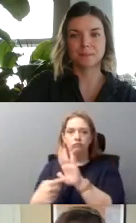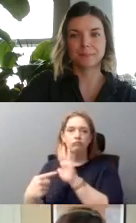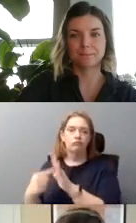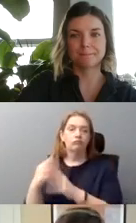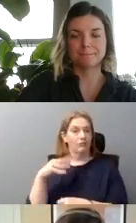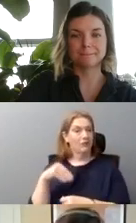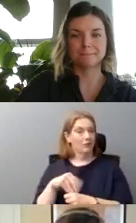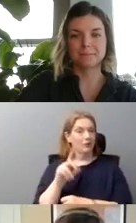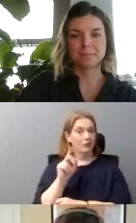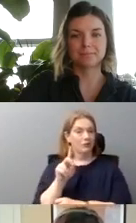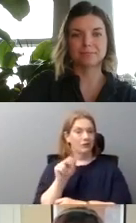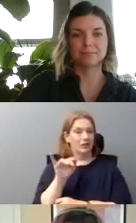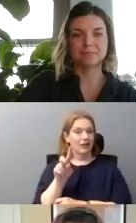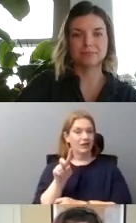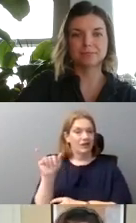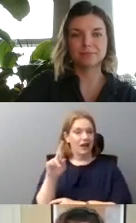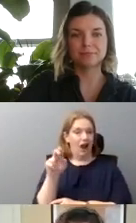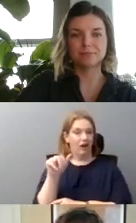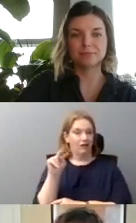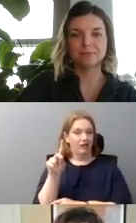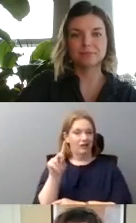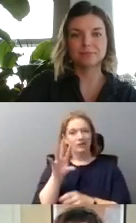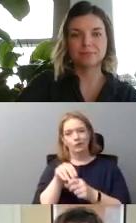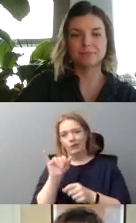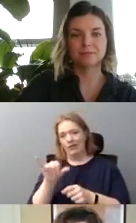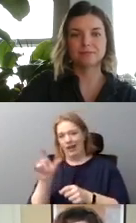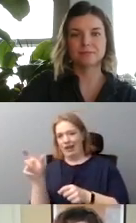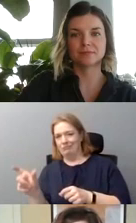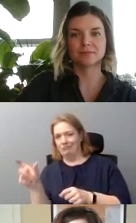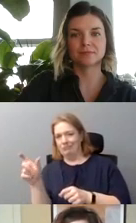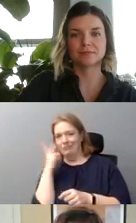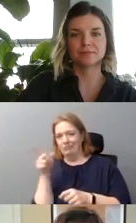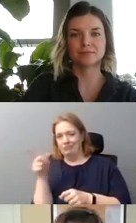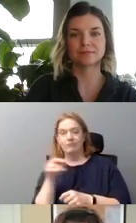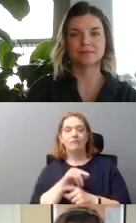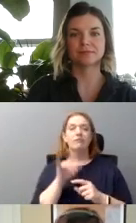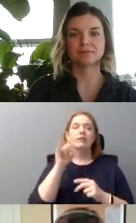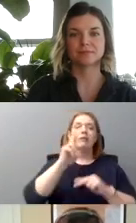Untitled piece you see at right, but for the power of place the building itself, with its stunning